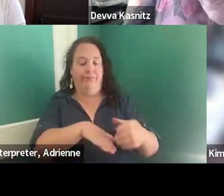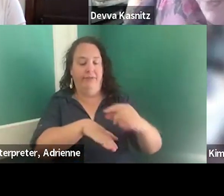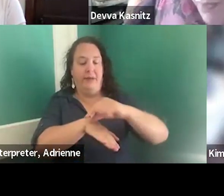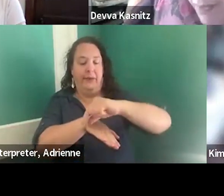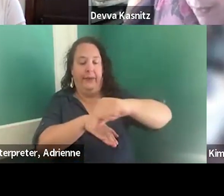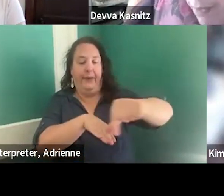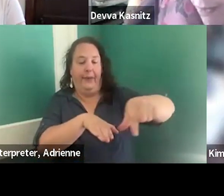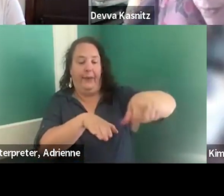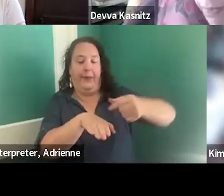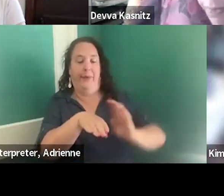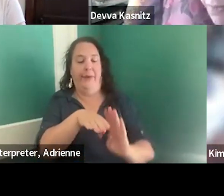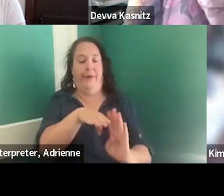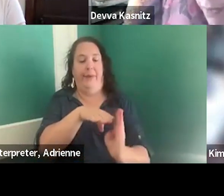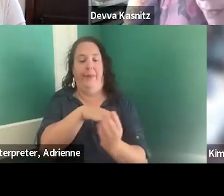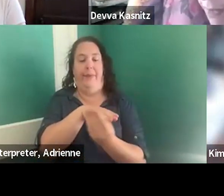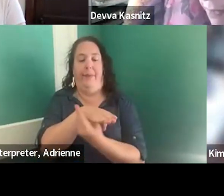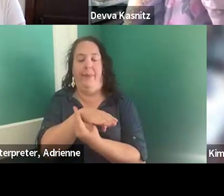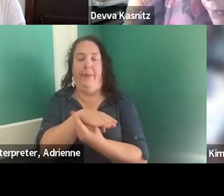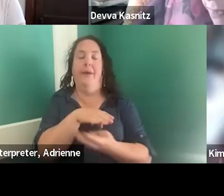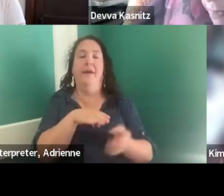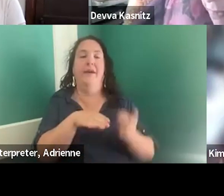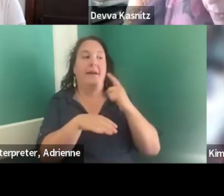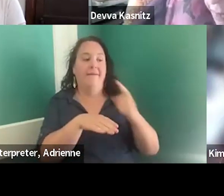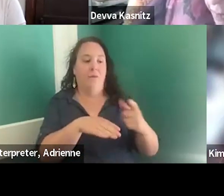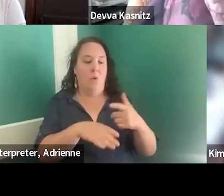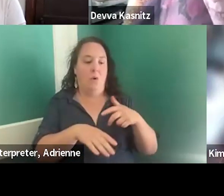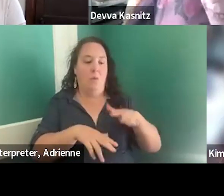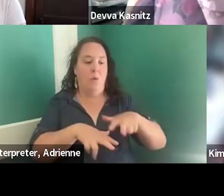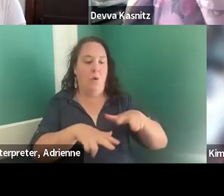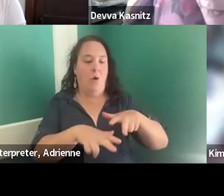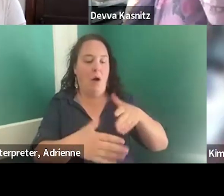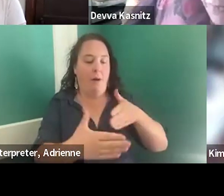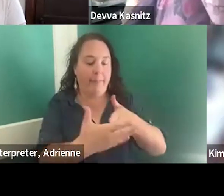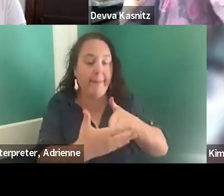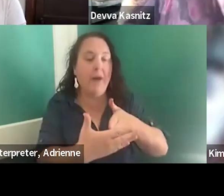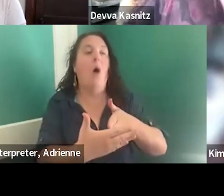by accident, but also would allow our wheelchair users